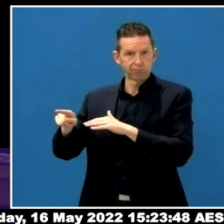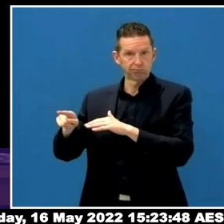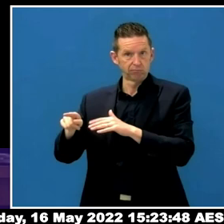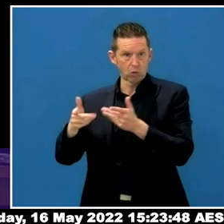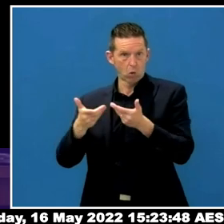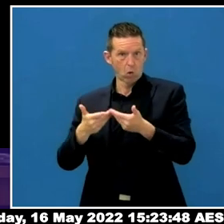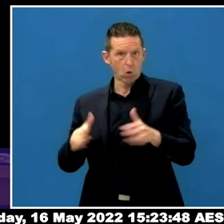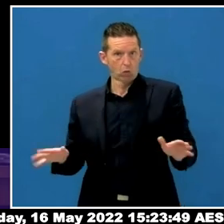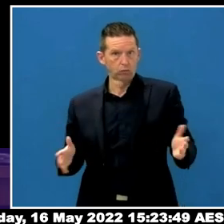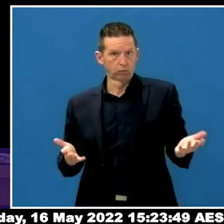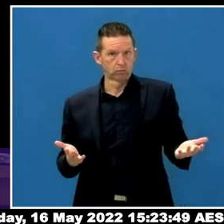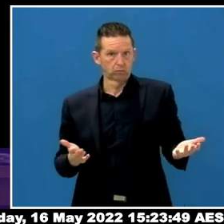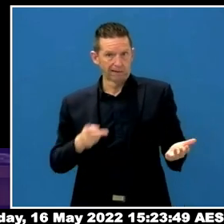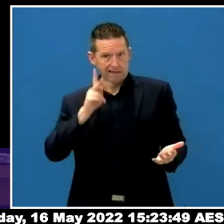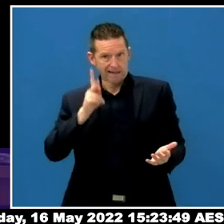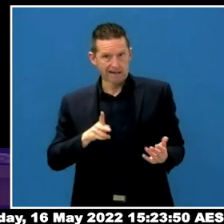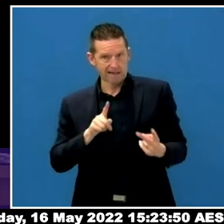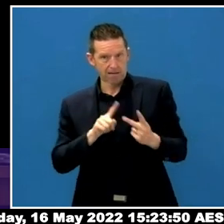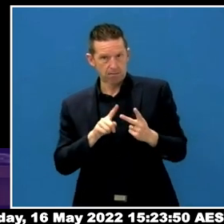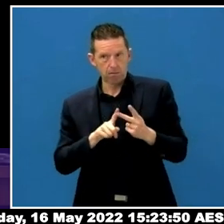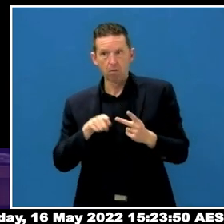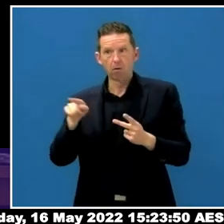doing work experience at Coles at Mount Druitt.